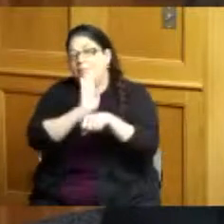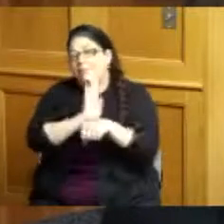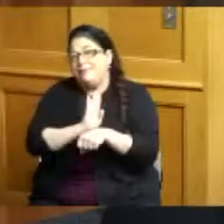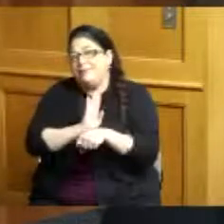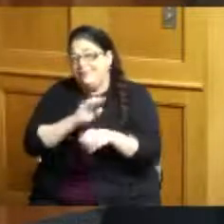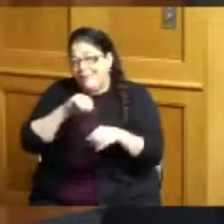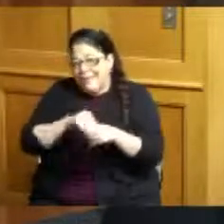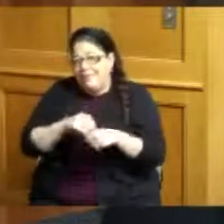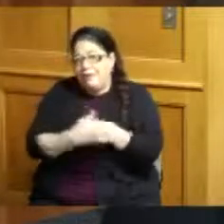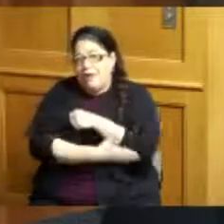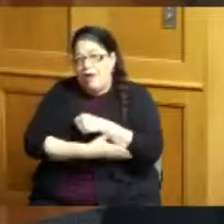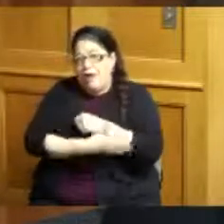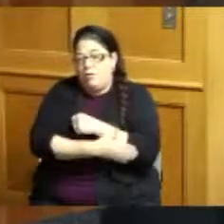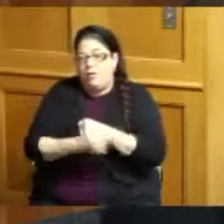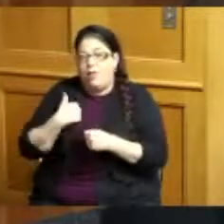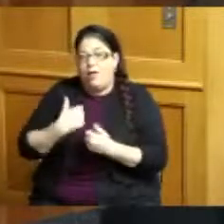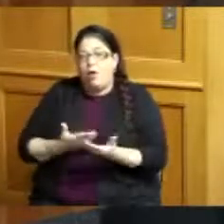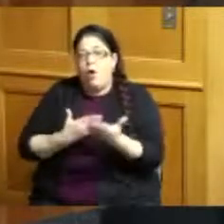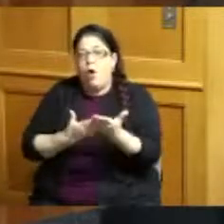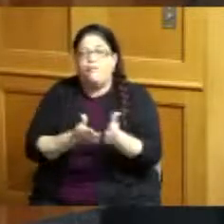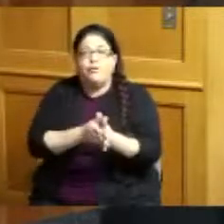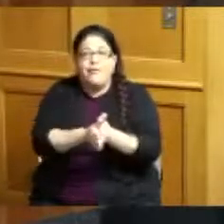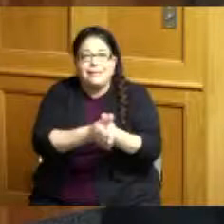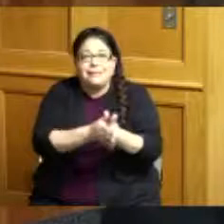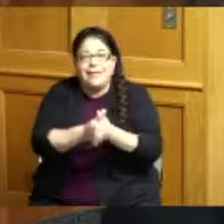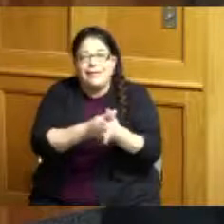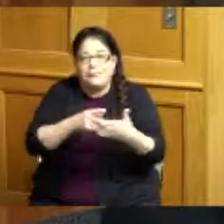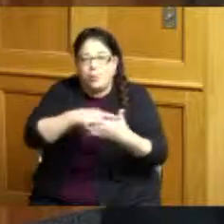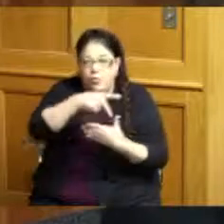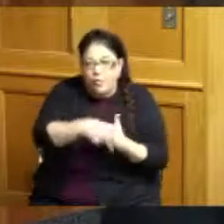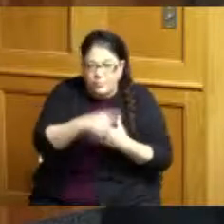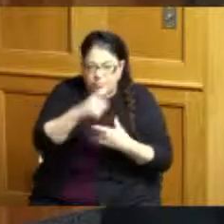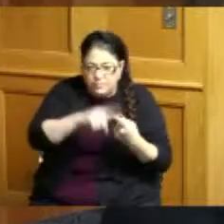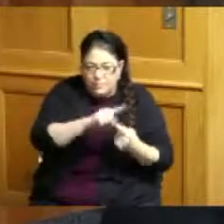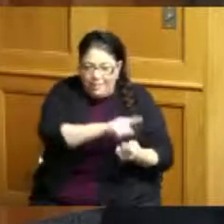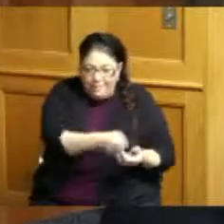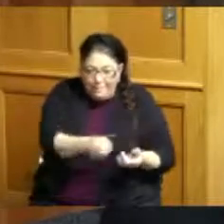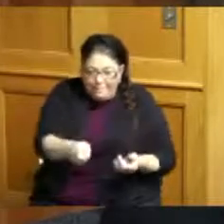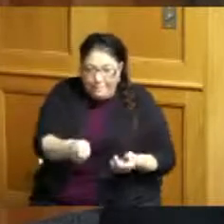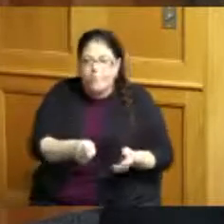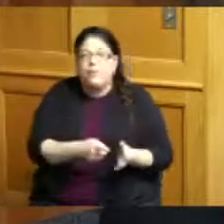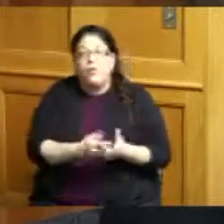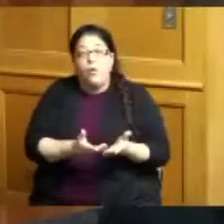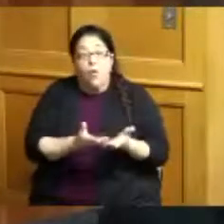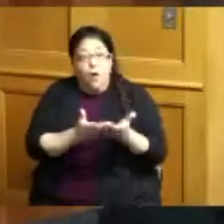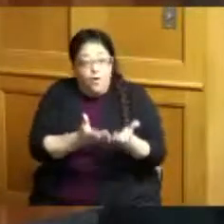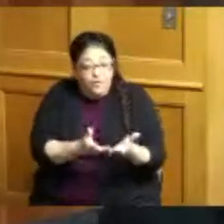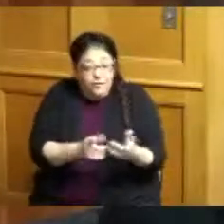to which we offer incentives and when we do that we offer incentives and then the business owners